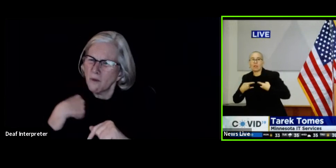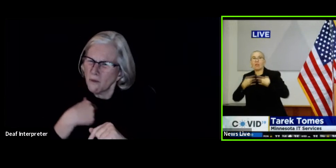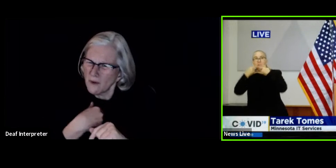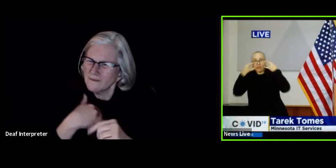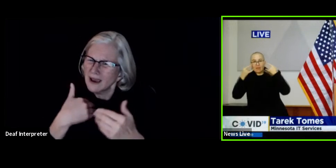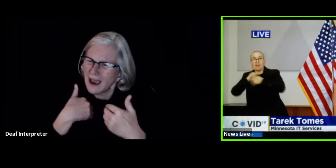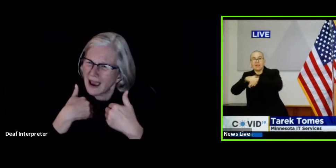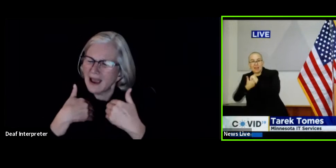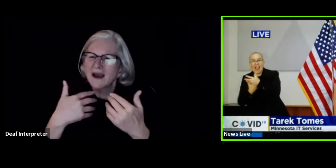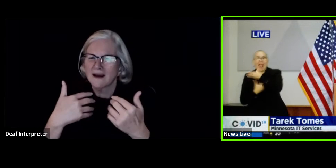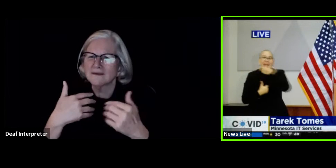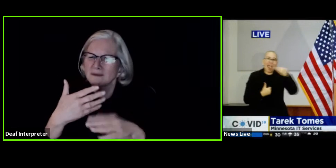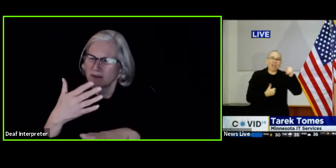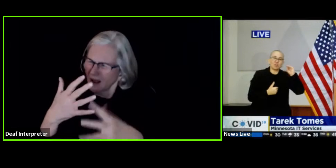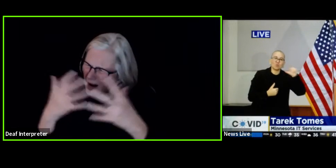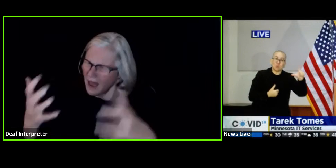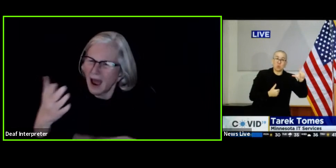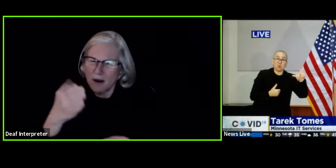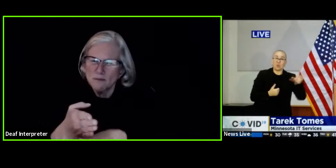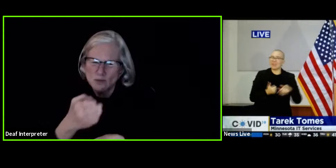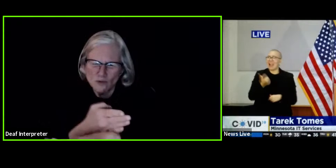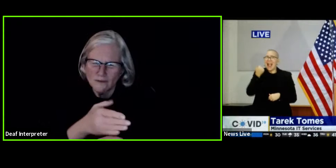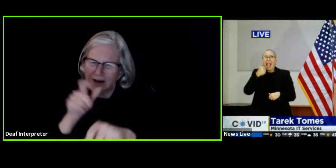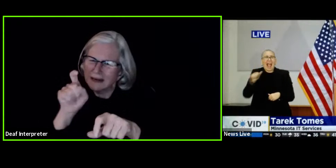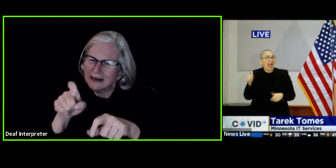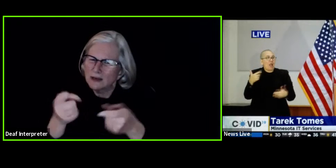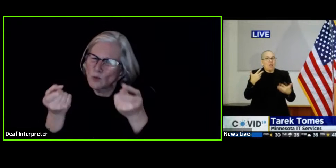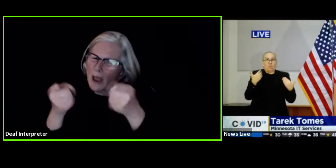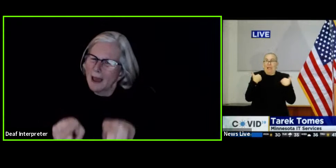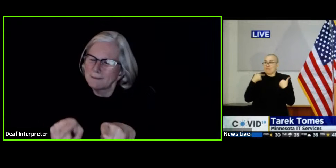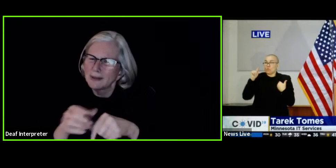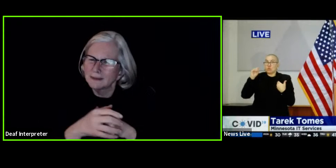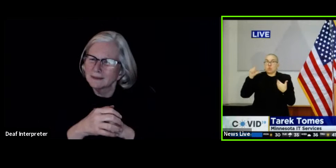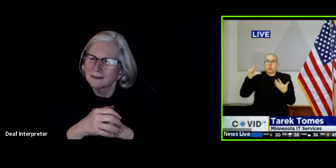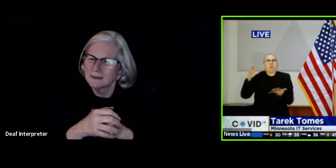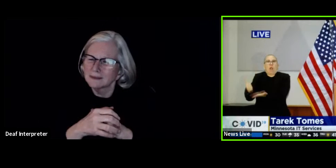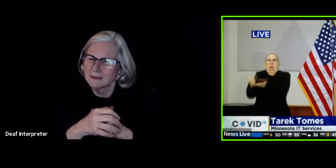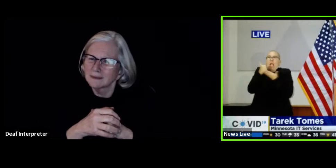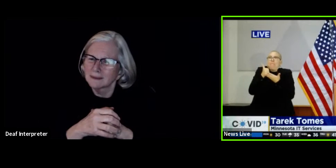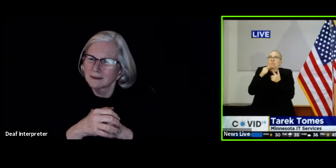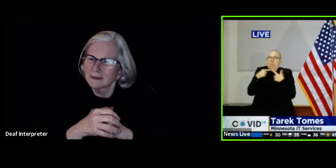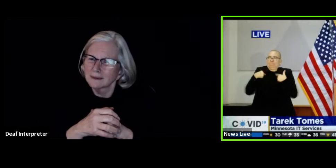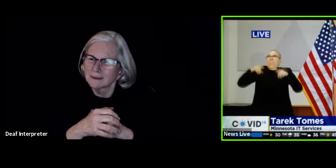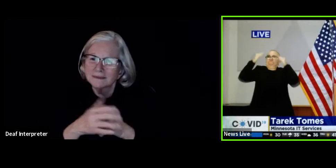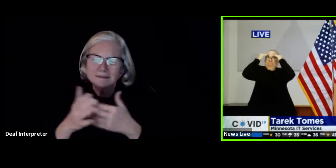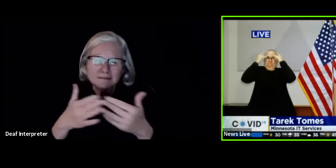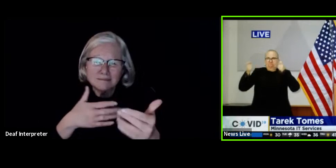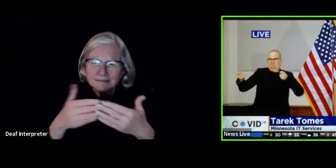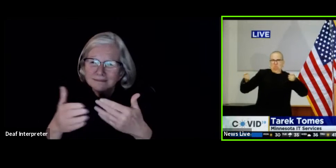THAT ALLOWS US TO RESUME ACTIVITY IN OUR COMMUNITIES, WHETHER IT'S IN SOCIAL SPACES OR ECONOMIC